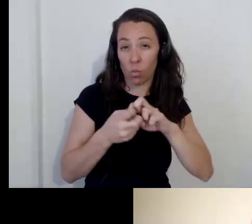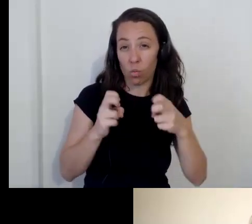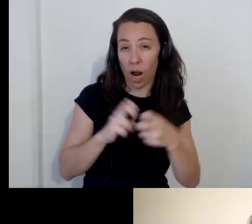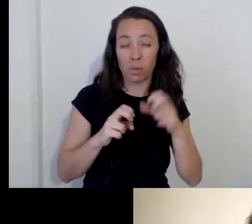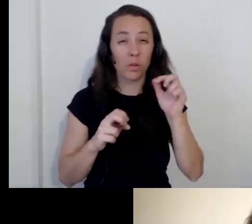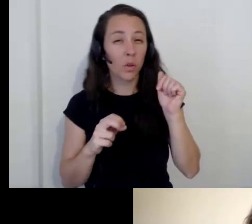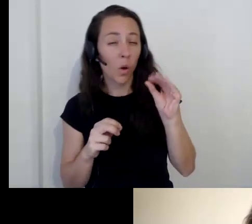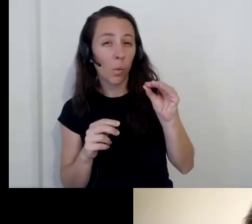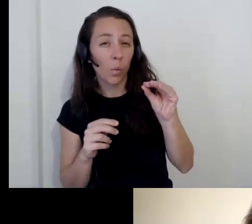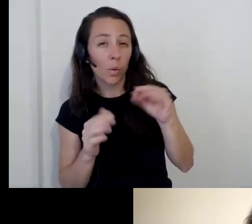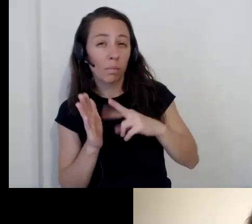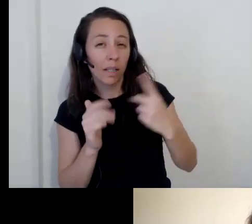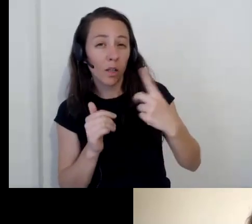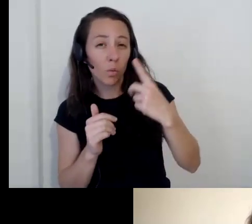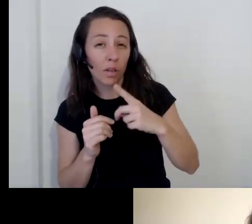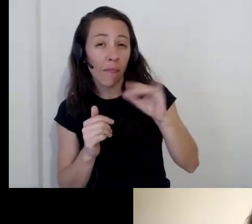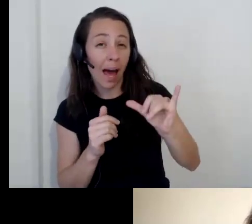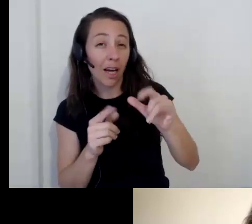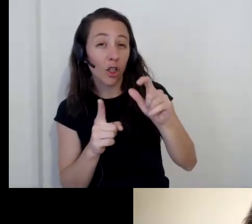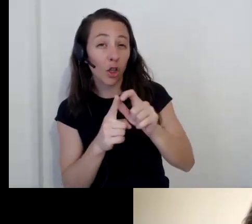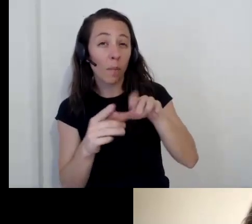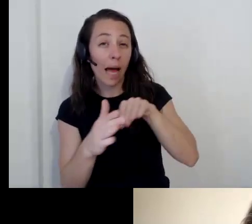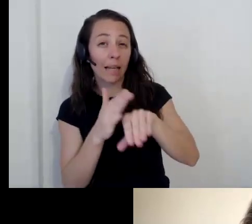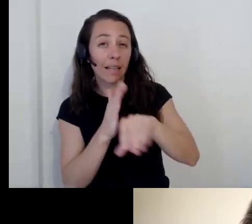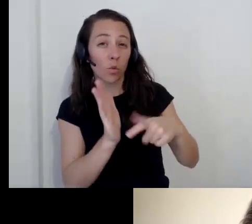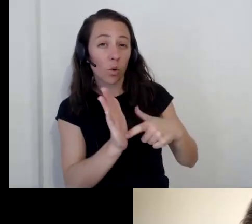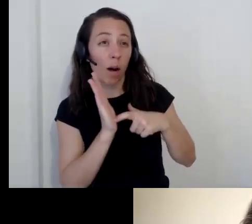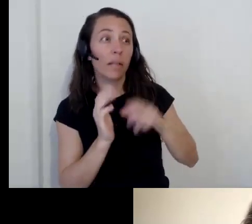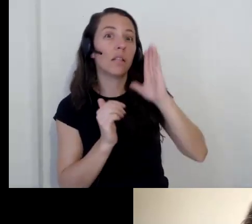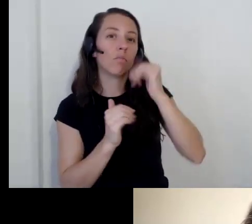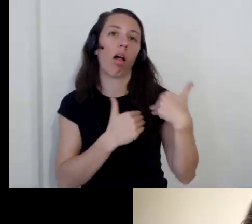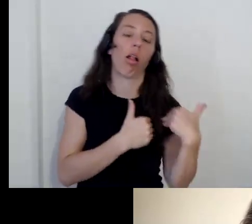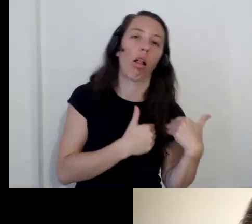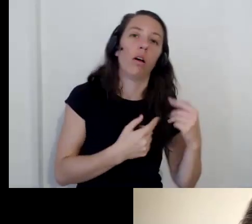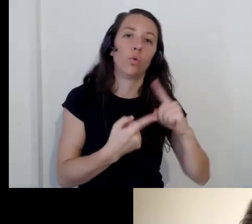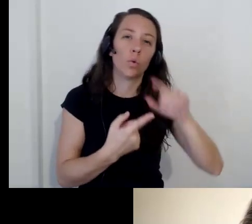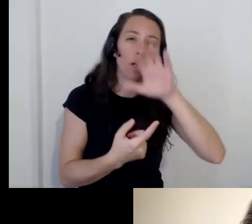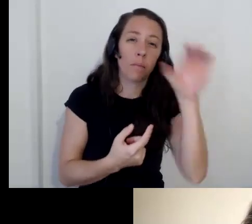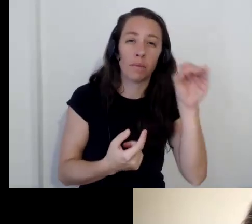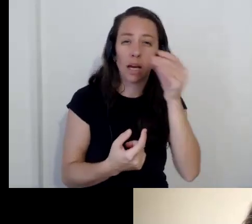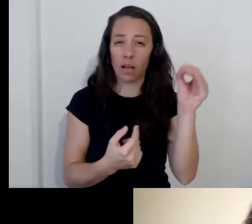access requirements might sound burdensome and there might be some legal repercussions.